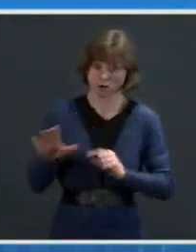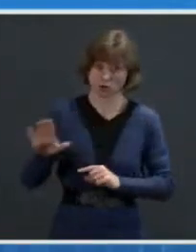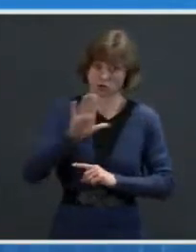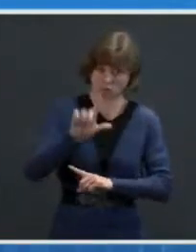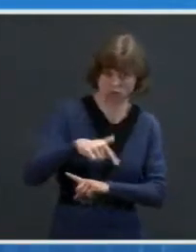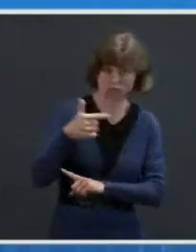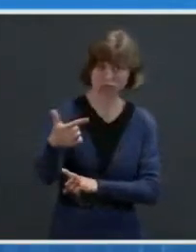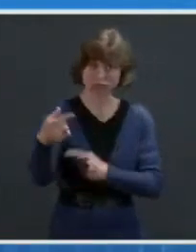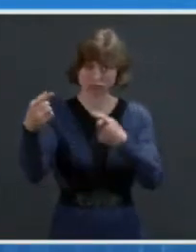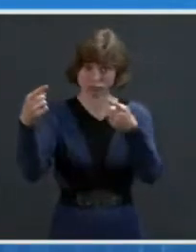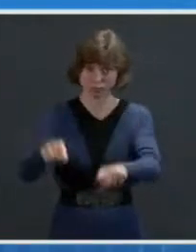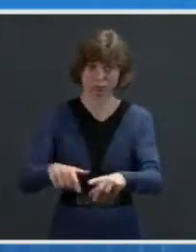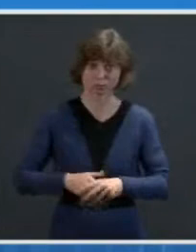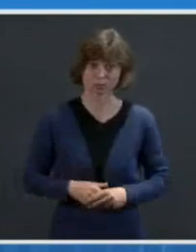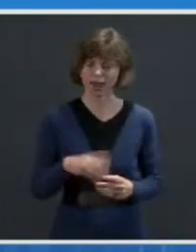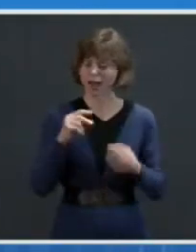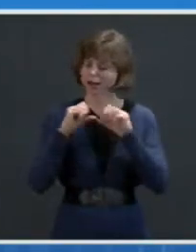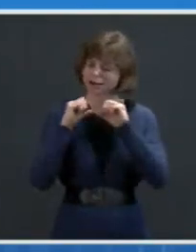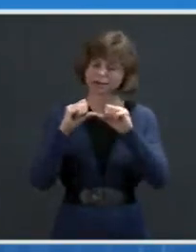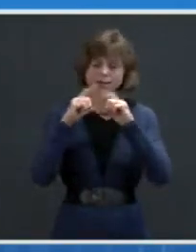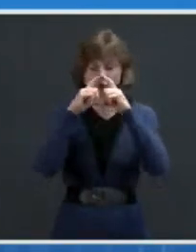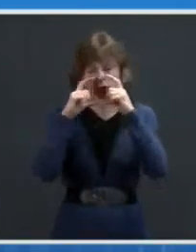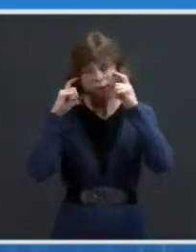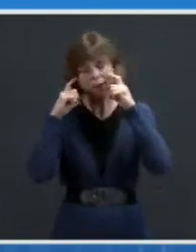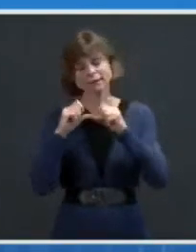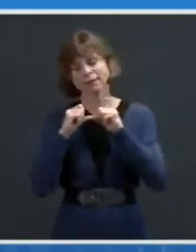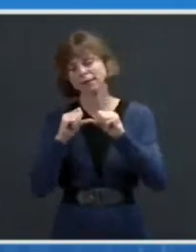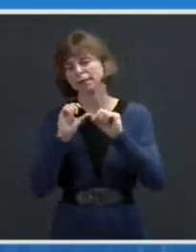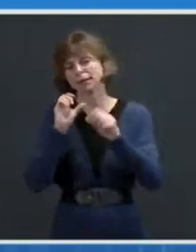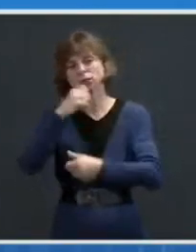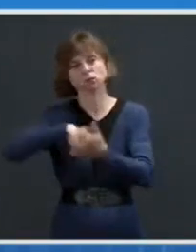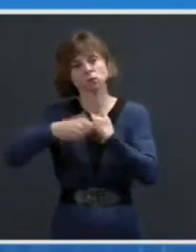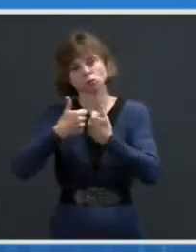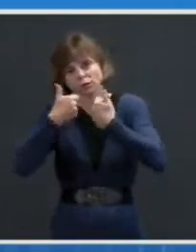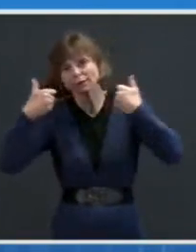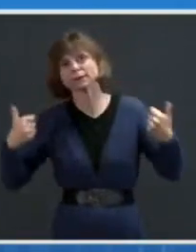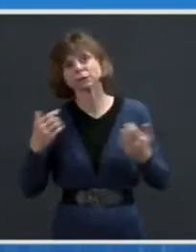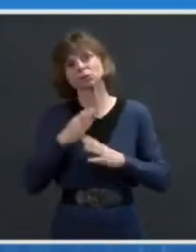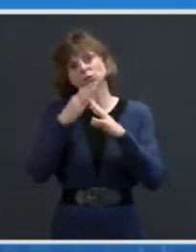SMITH. FOLLOW THE GUIDANCE. GET VACCINATED WHEN IT IS YOUR